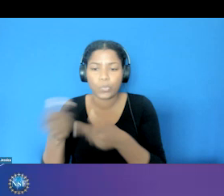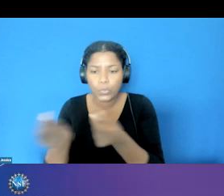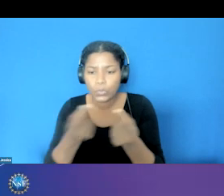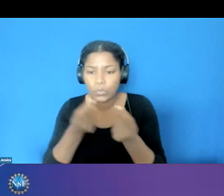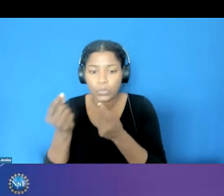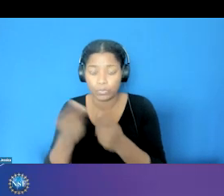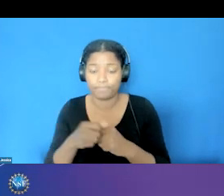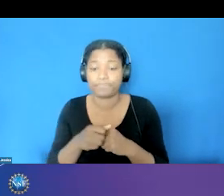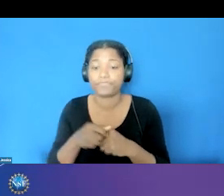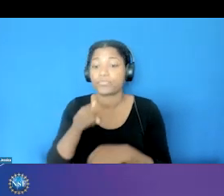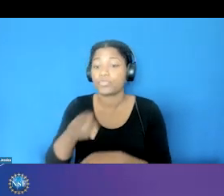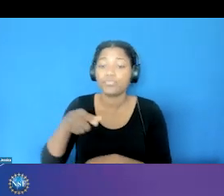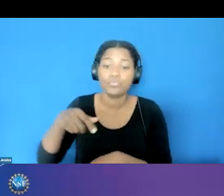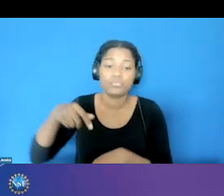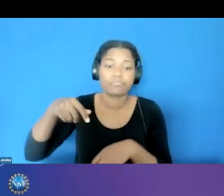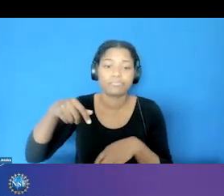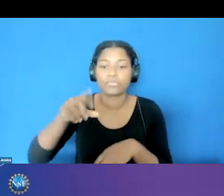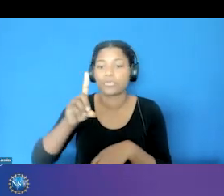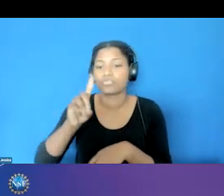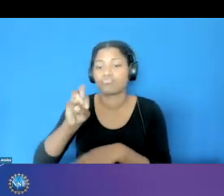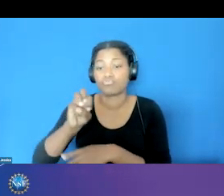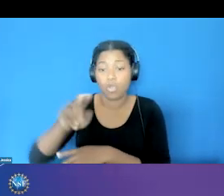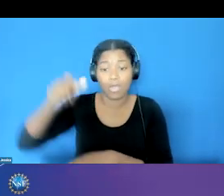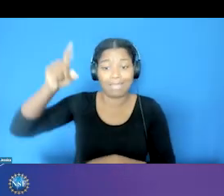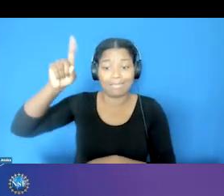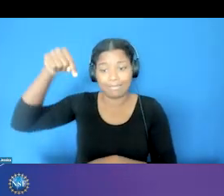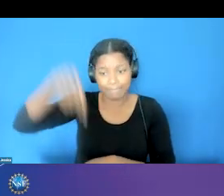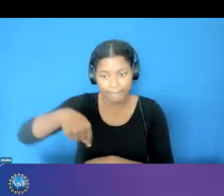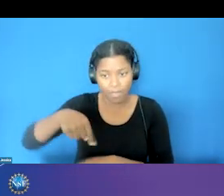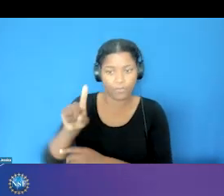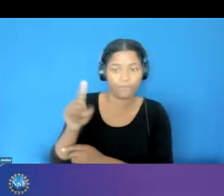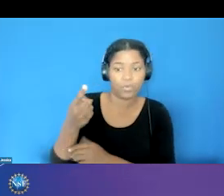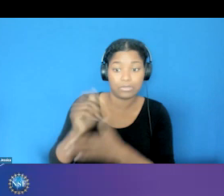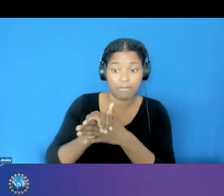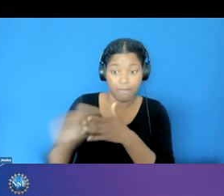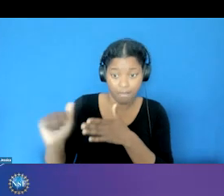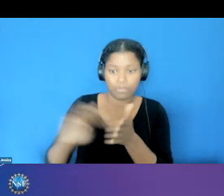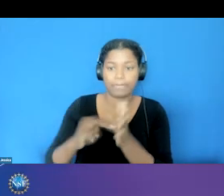down the first dollar, that has told NSF that you've accepted the terms and conditions of the award.